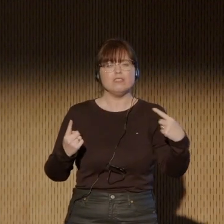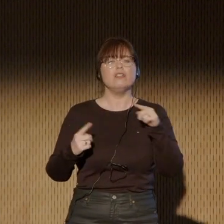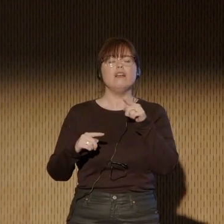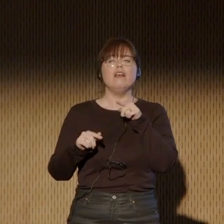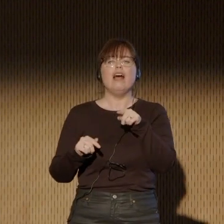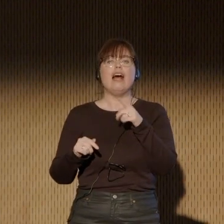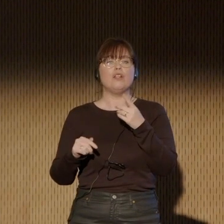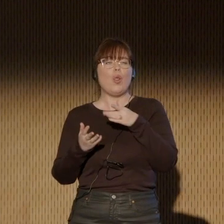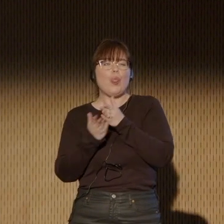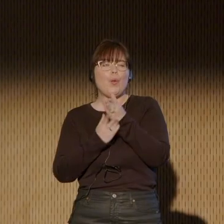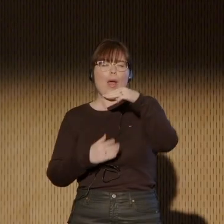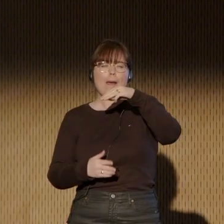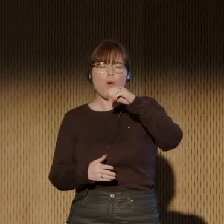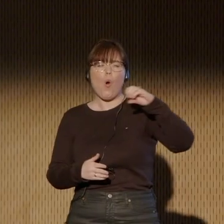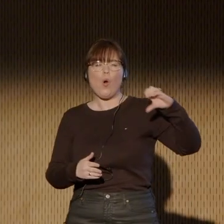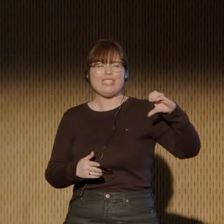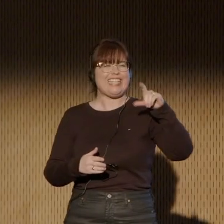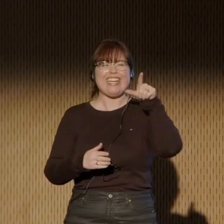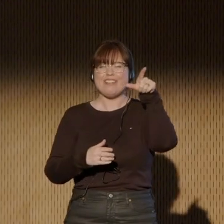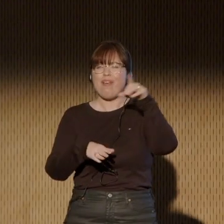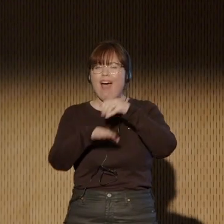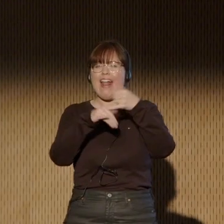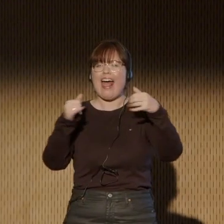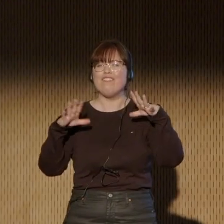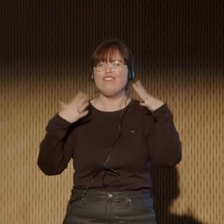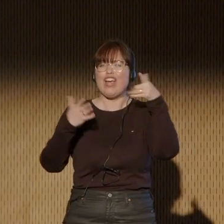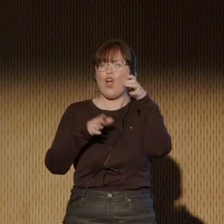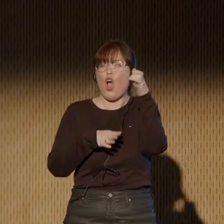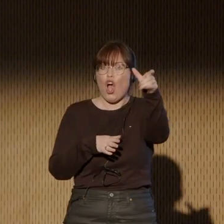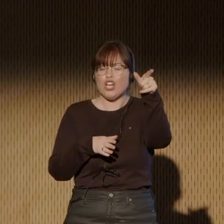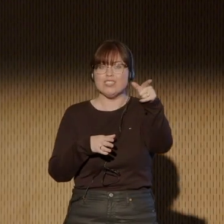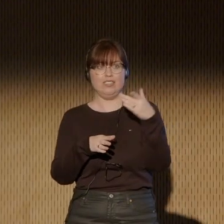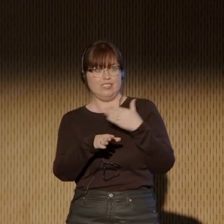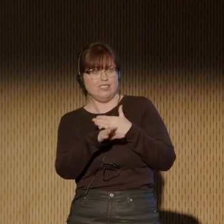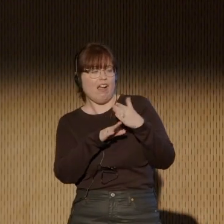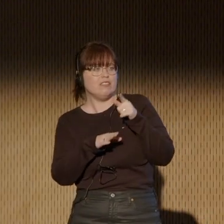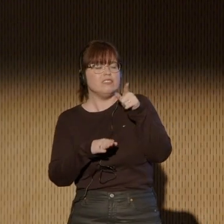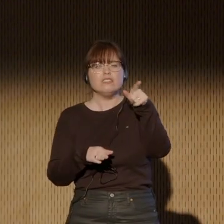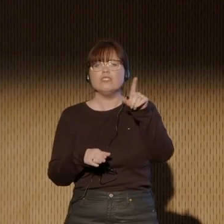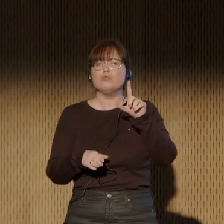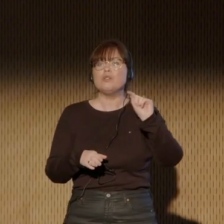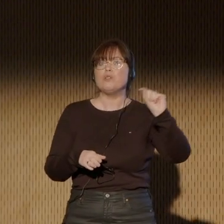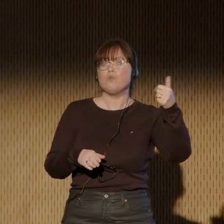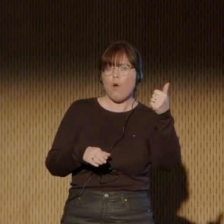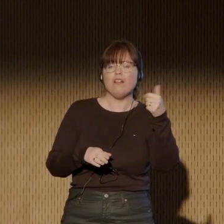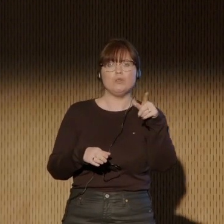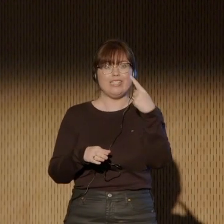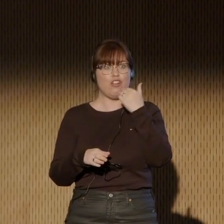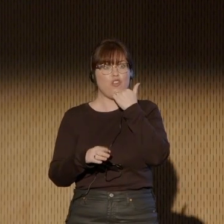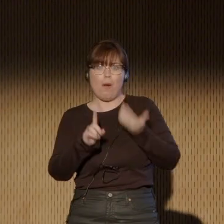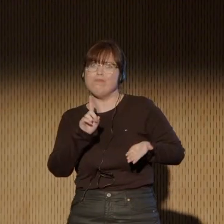MOOC-style online rollouts was 2020–2021, when the number of respondents jumps up there. But